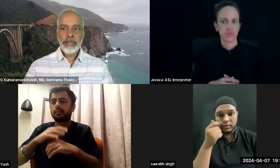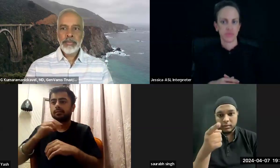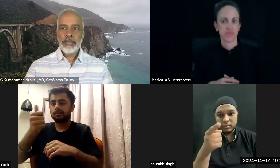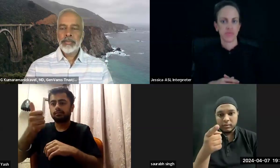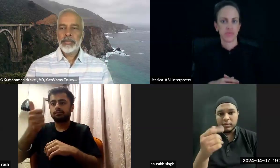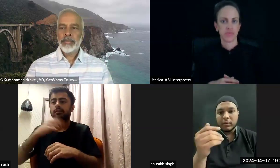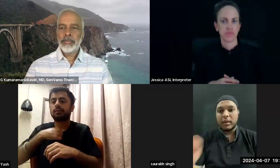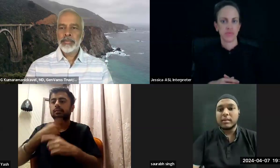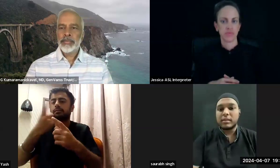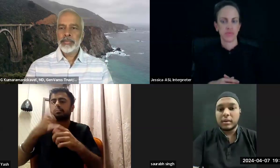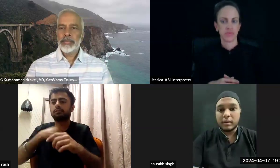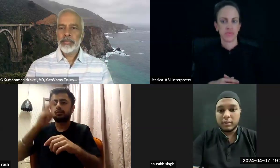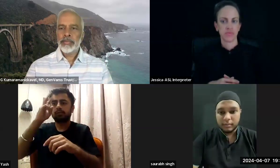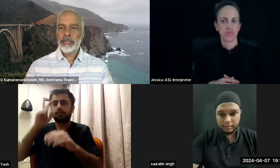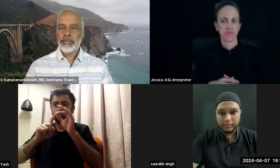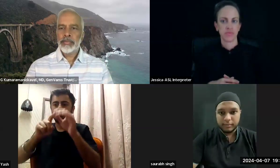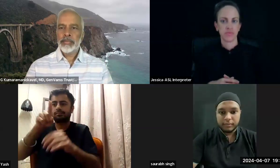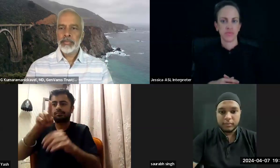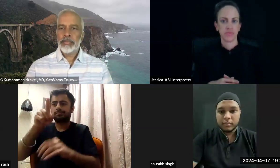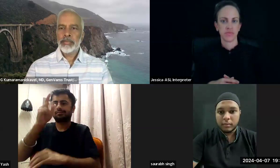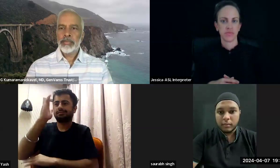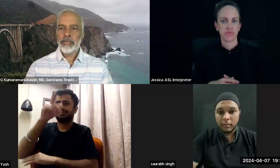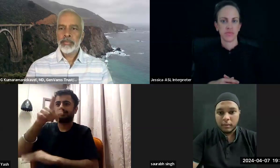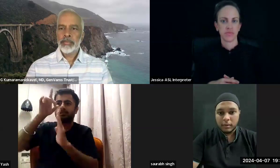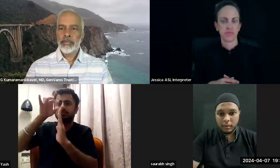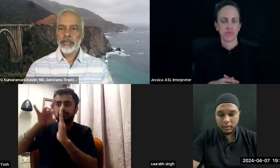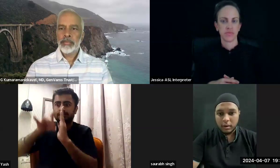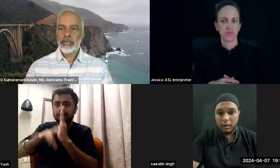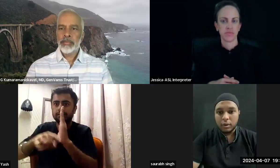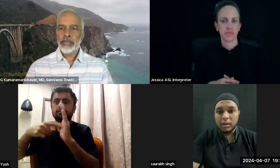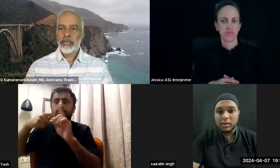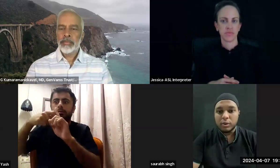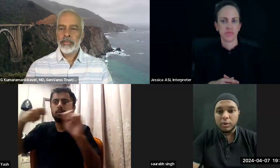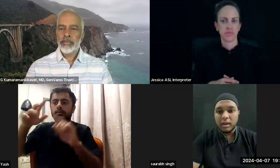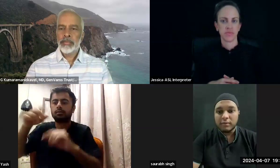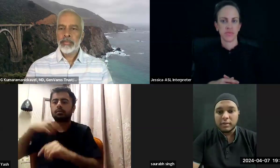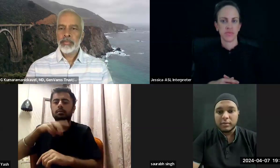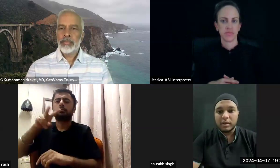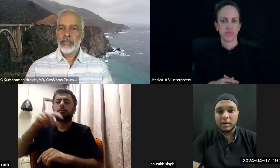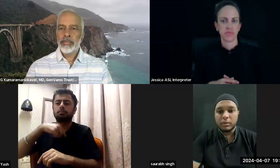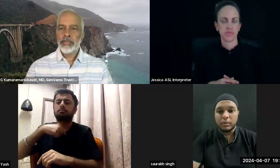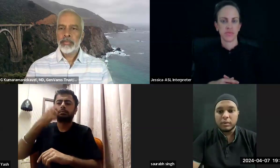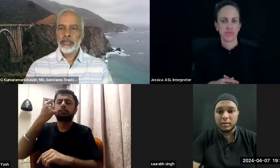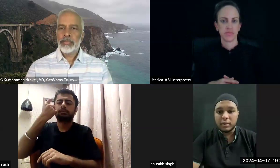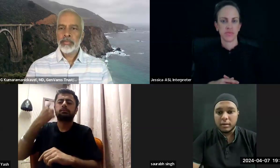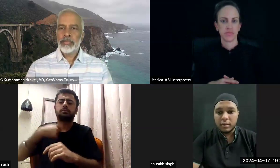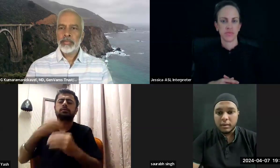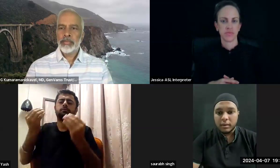[Geri speaking] Saurabh, can you see Yash?